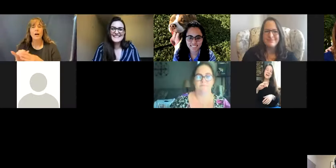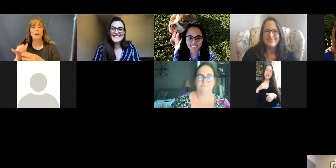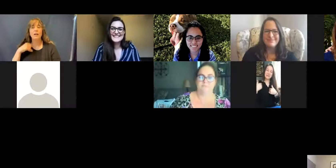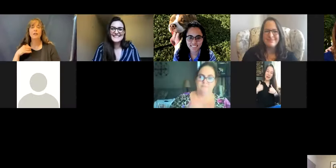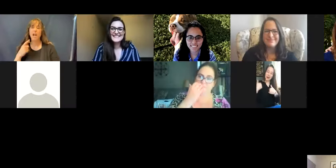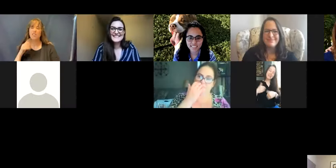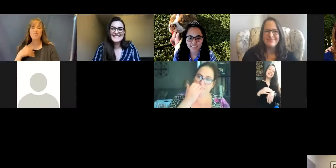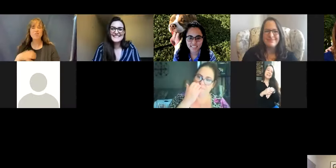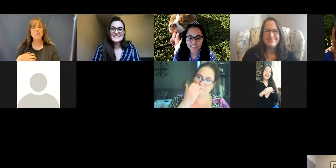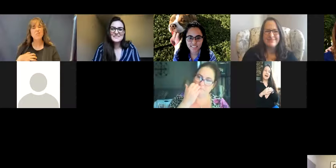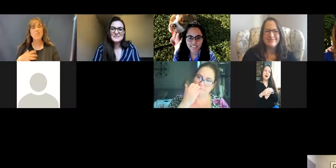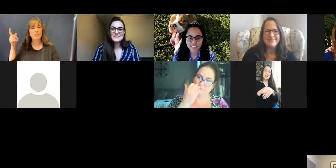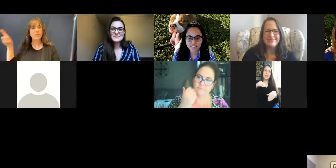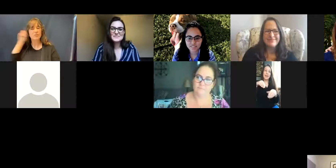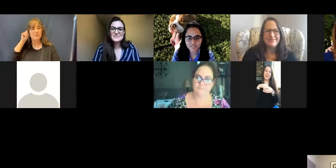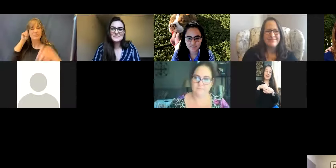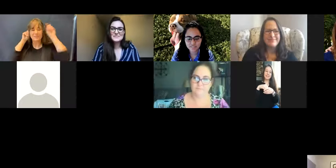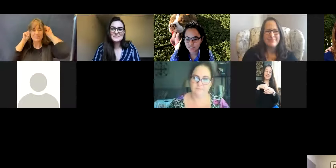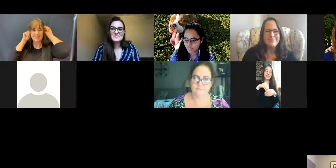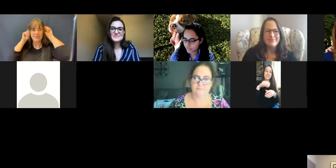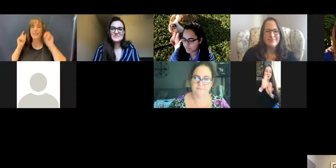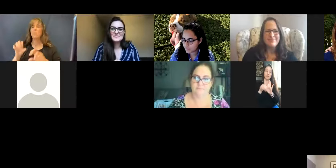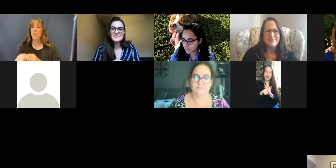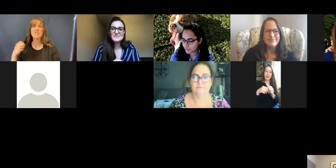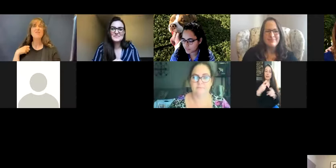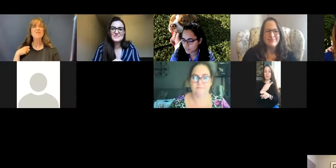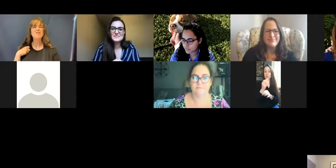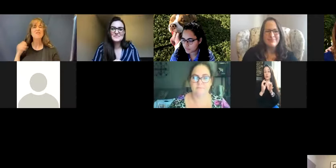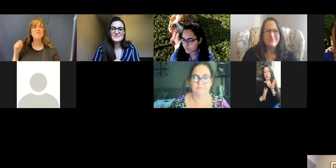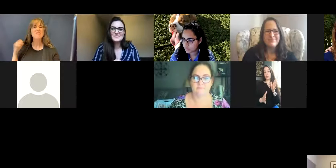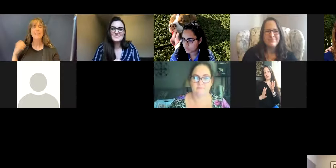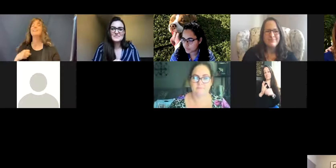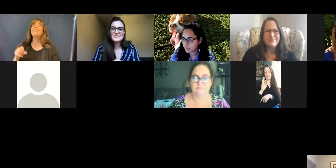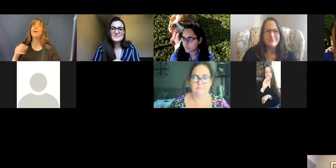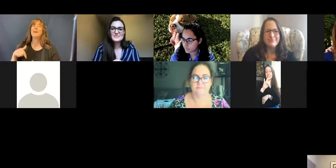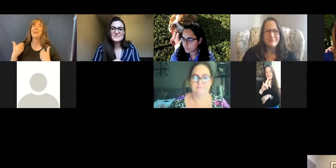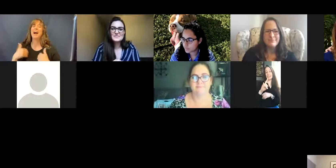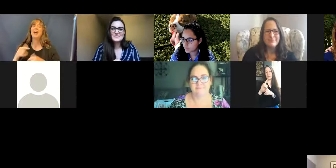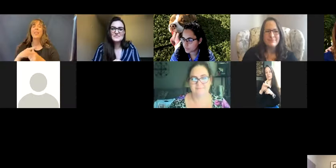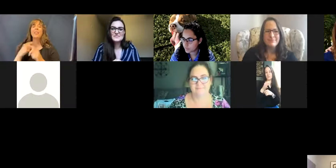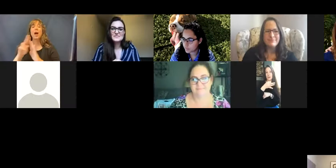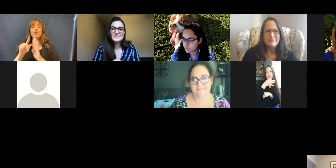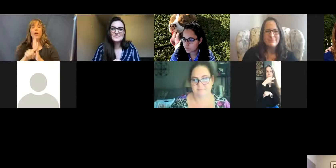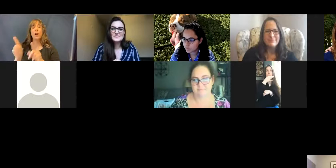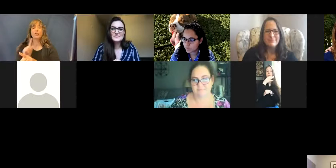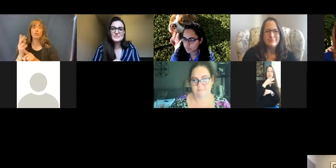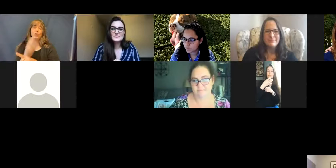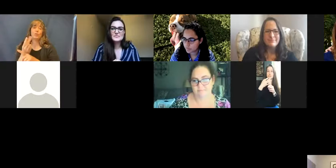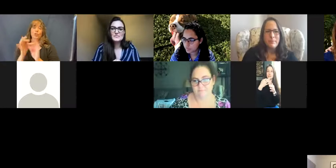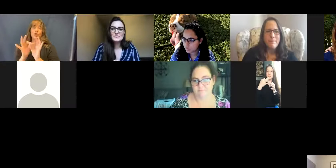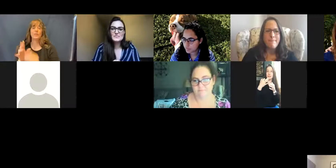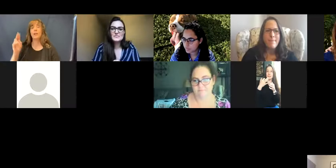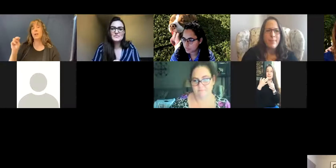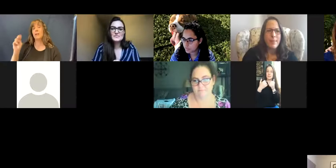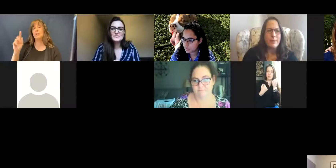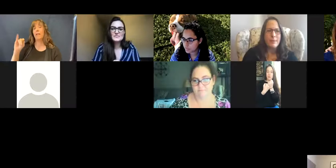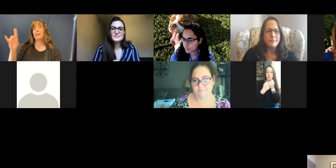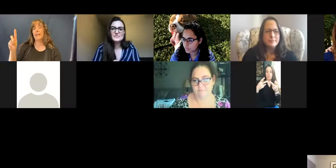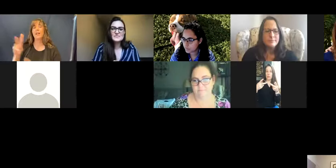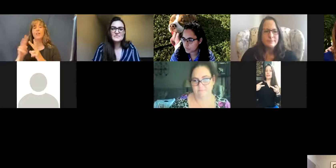I was young. And in undergrad, I used interpreters. NTID was a very progressive, supportive place